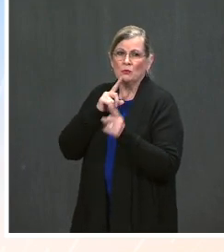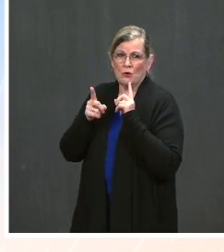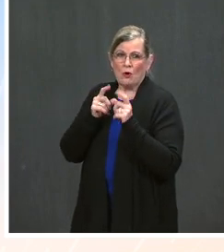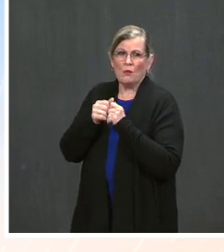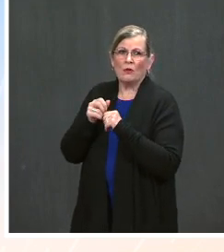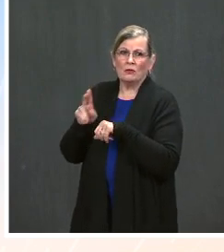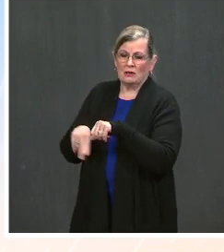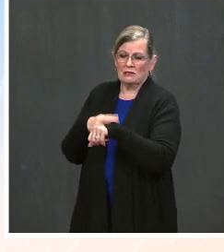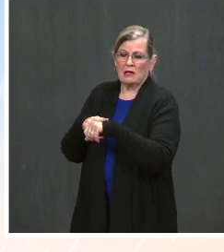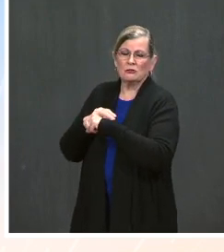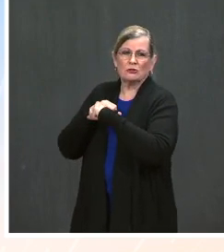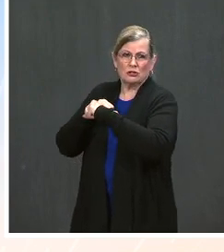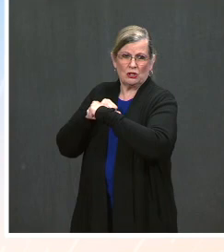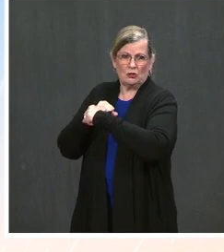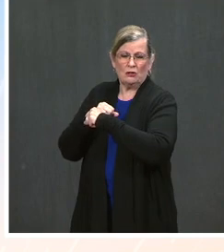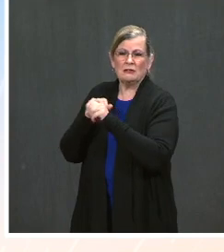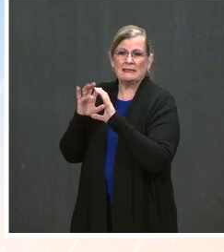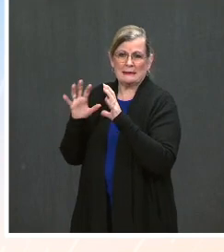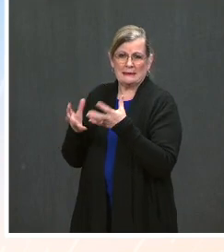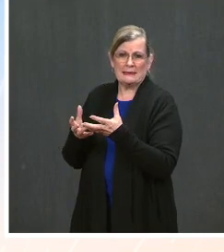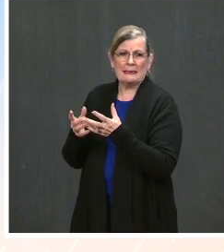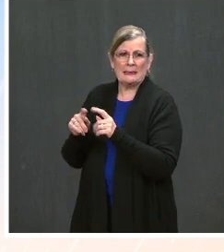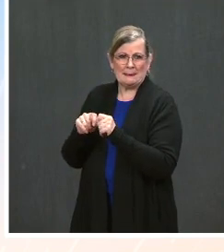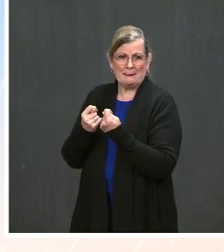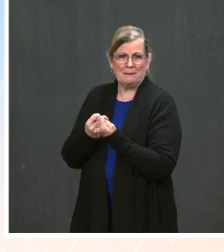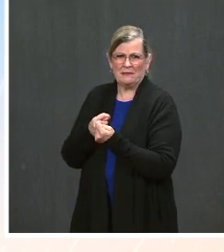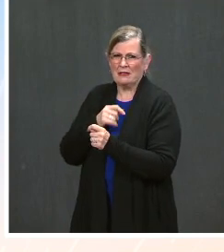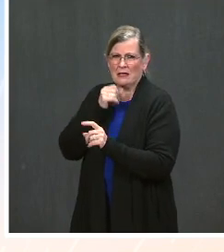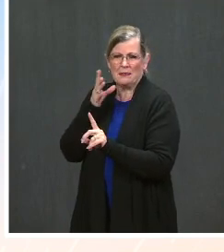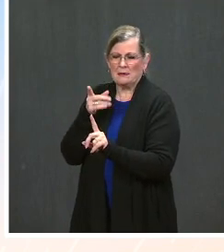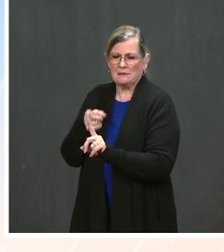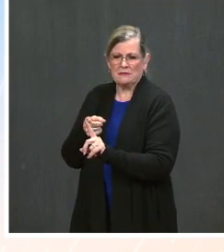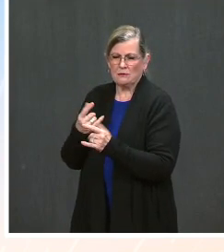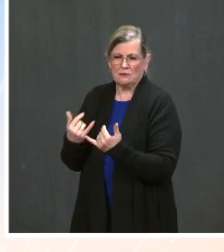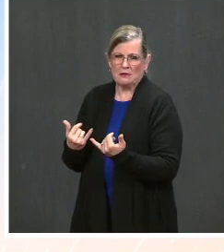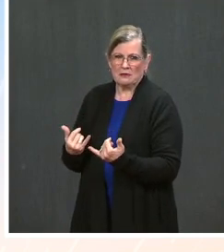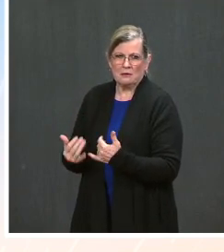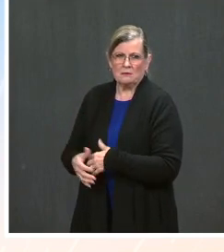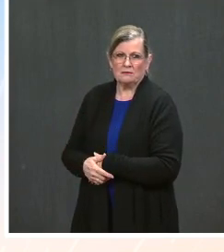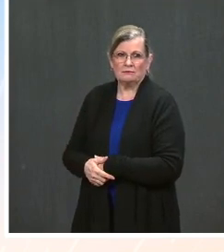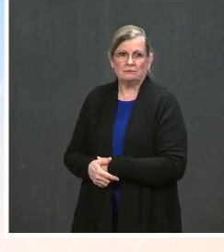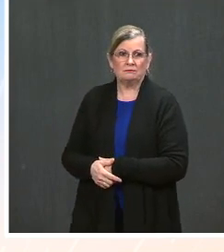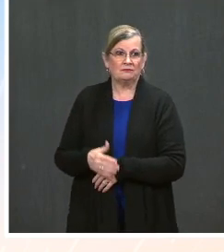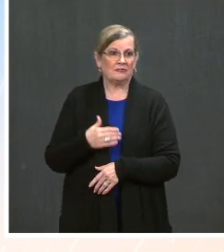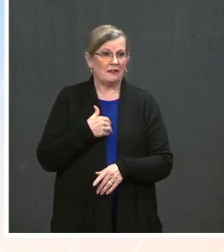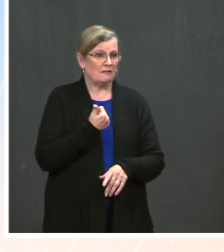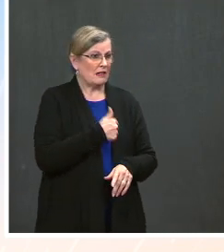And then, is there any update on the budget preview document that the White House was talking about putting out? Ms. Psaki: We expect it to be soon,